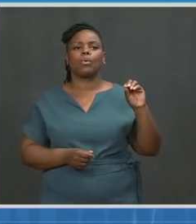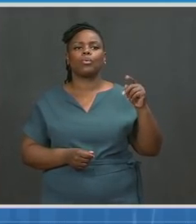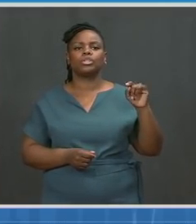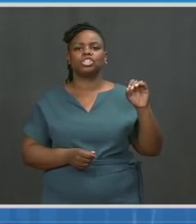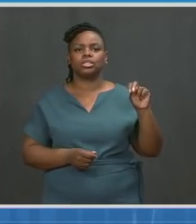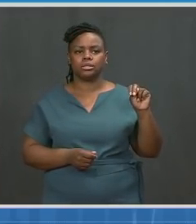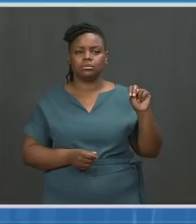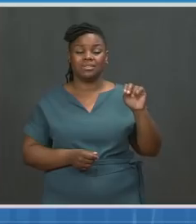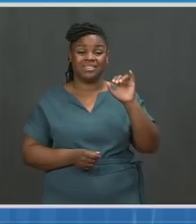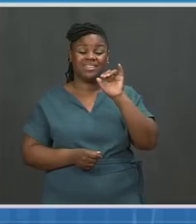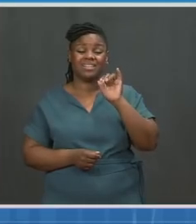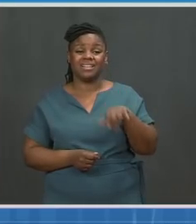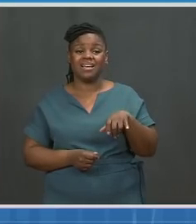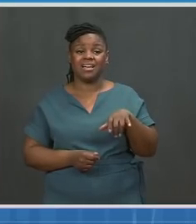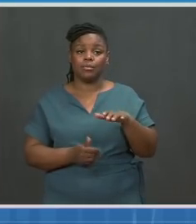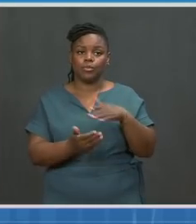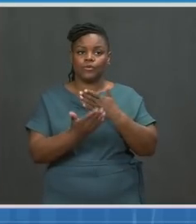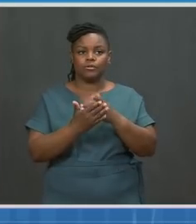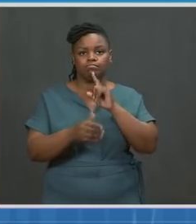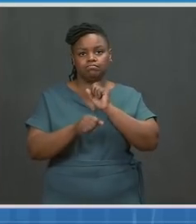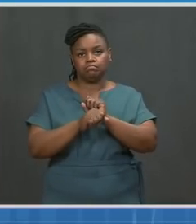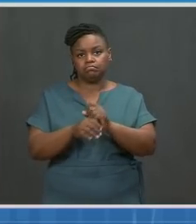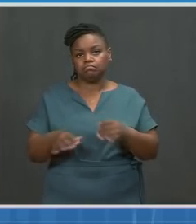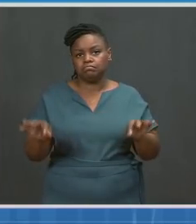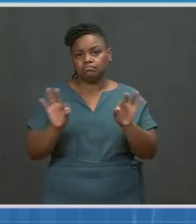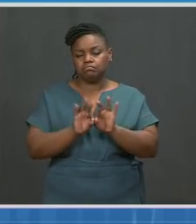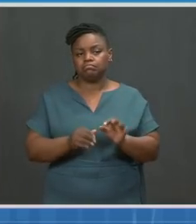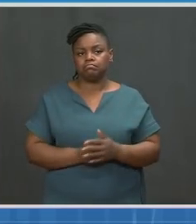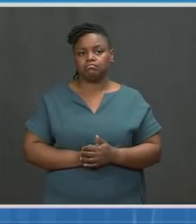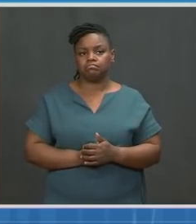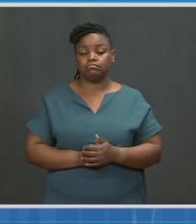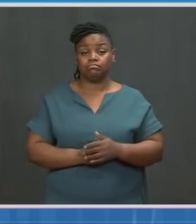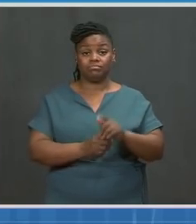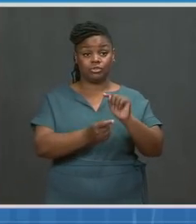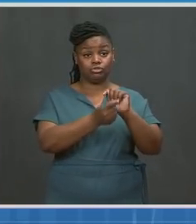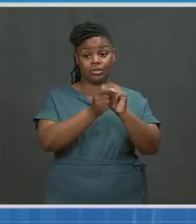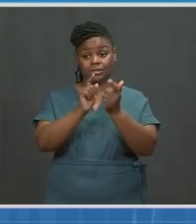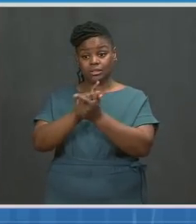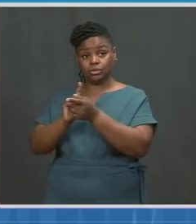and, in fact, got translated into a highly efficacious vaccine.